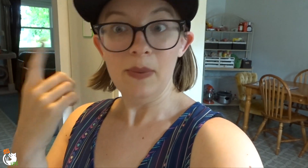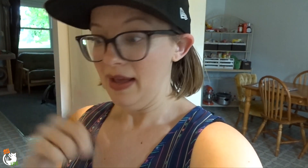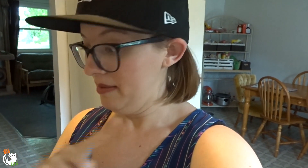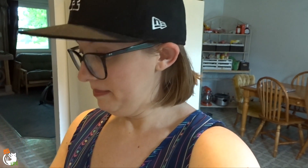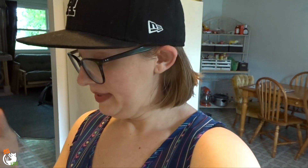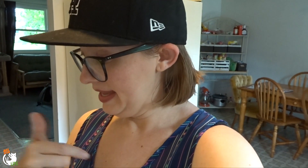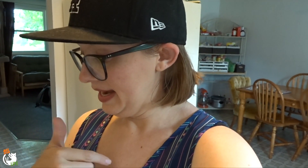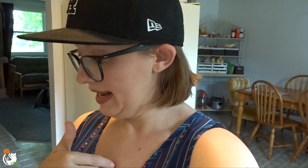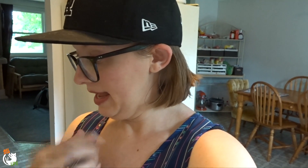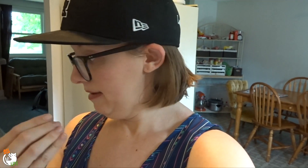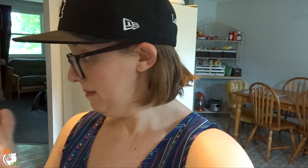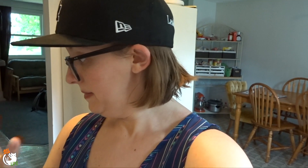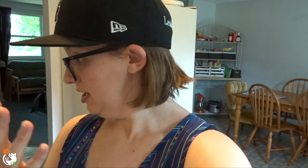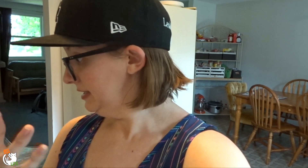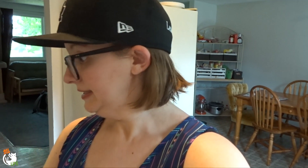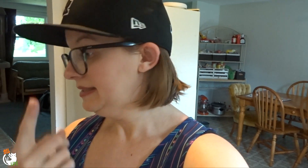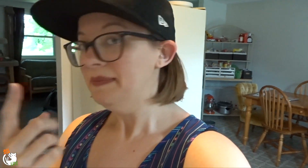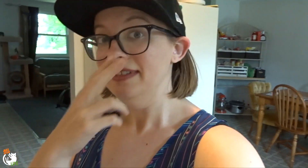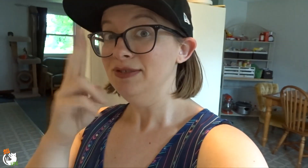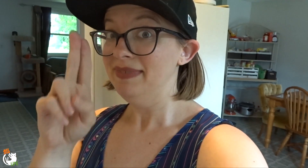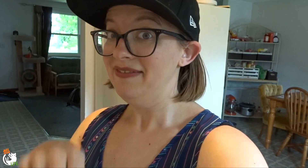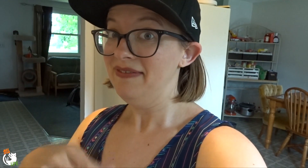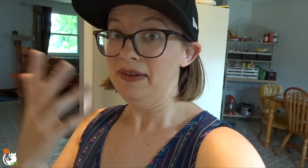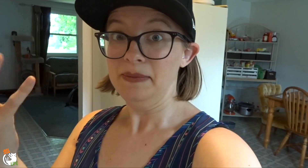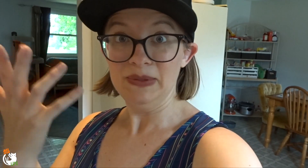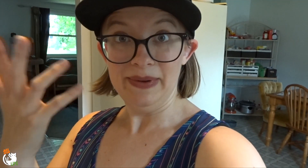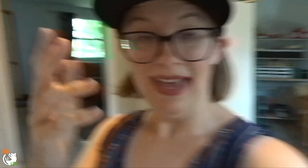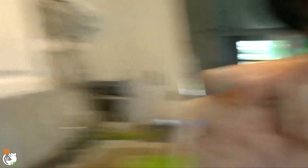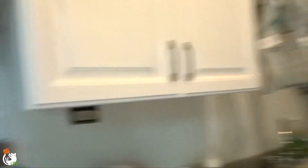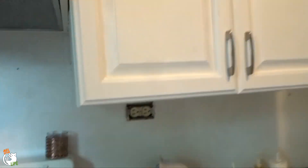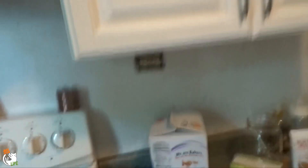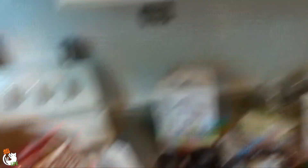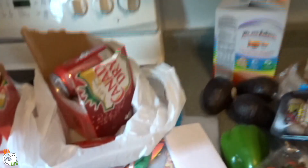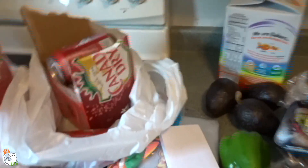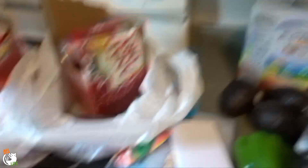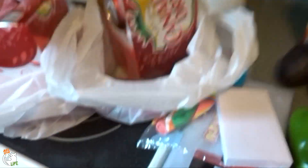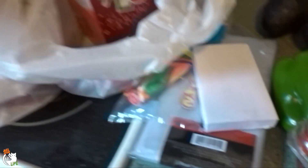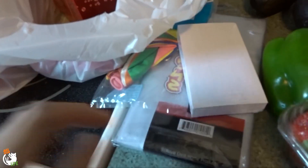So maybe won't open it for a while. I bought a few things. Something that should be fun!